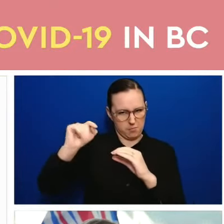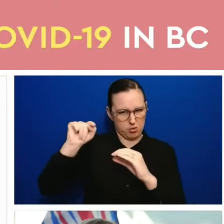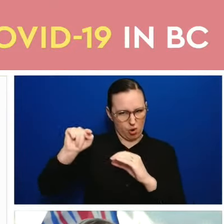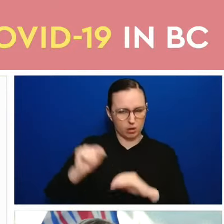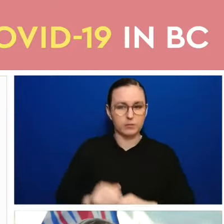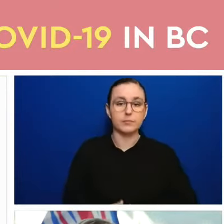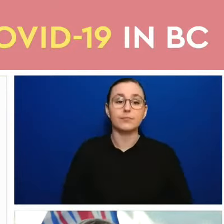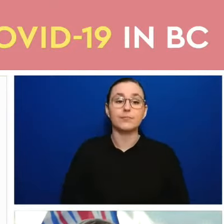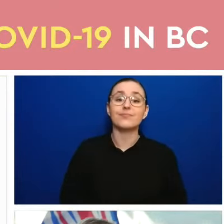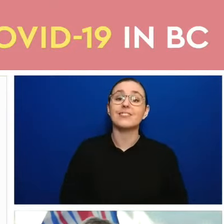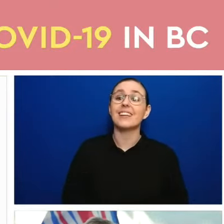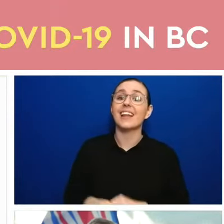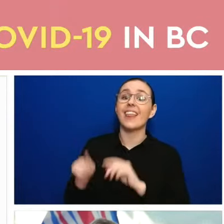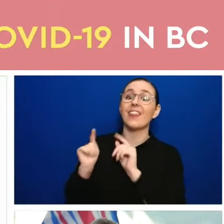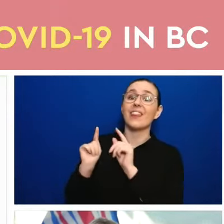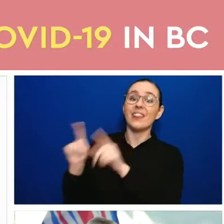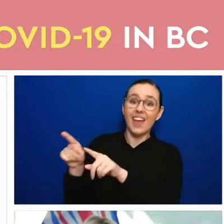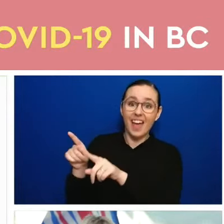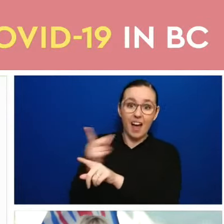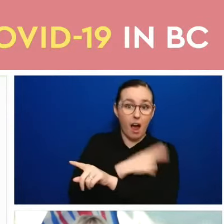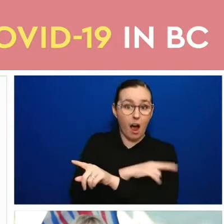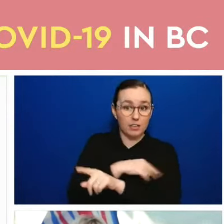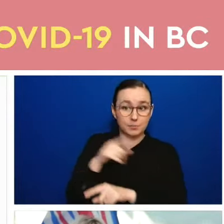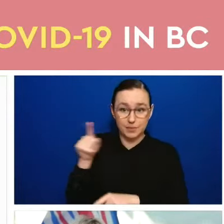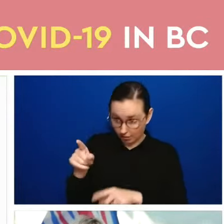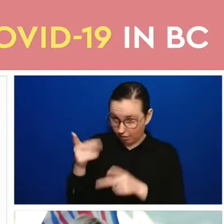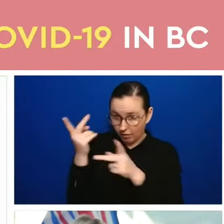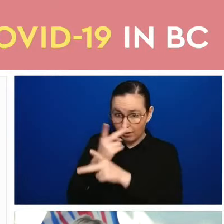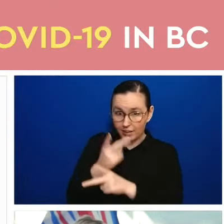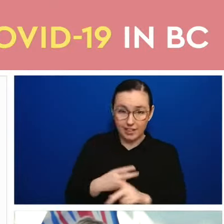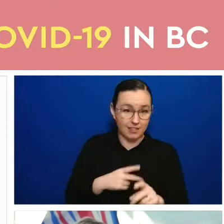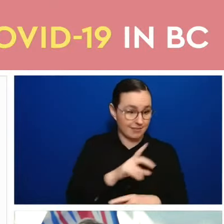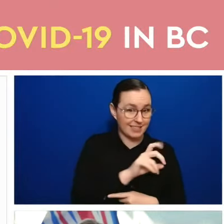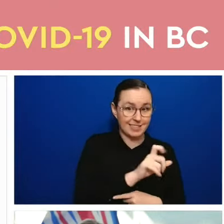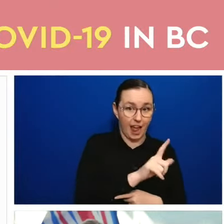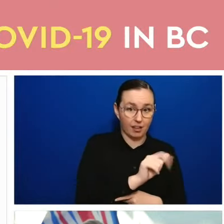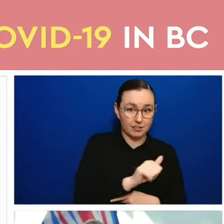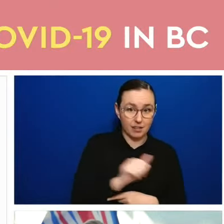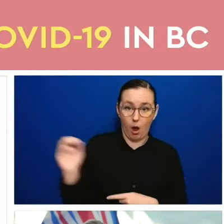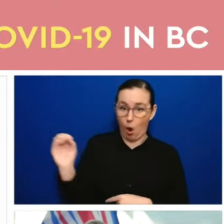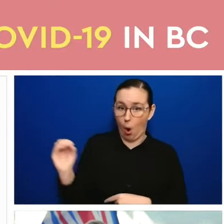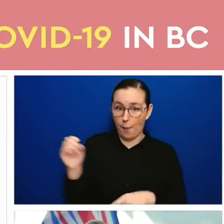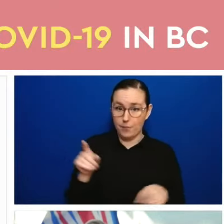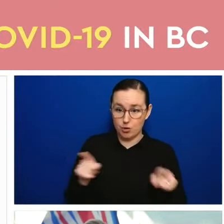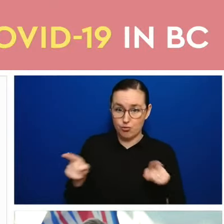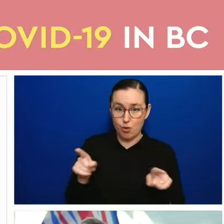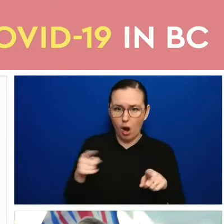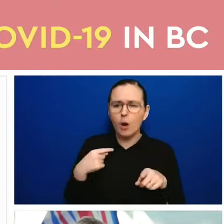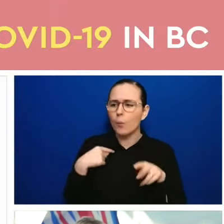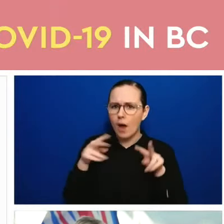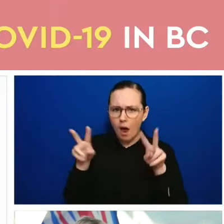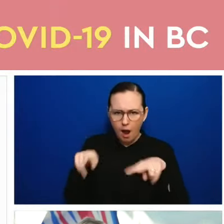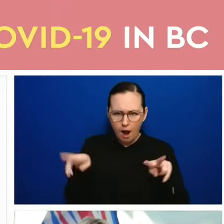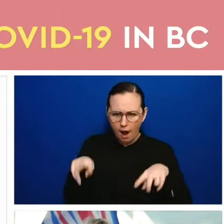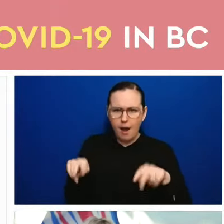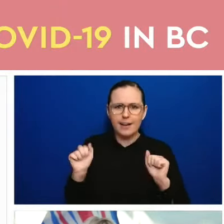If we look at the characterizations of people who are hospitalized, using this